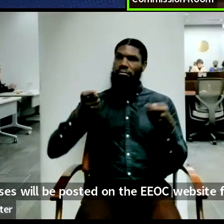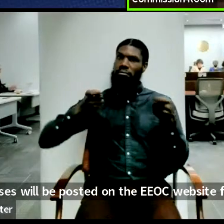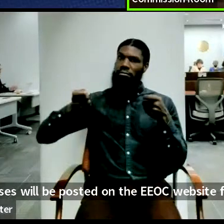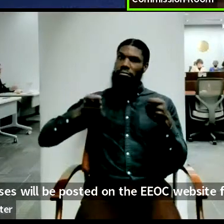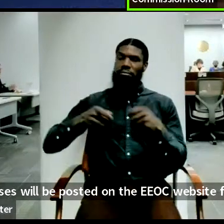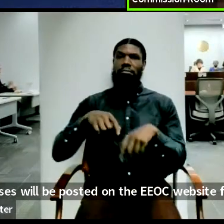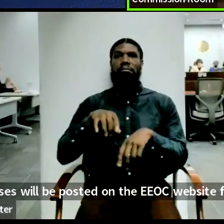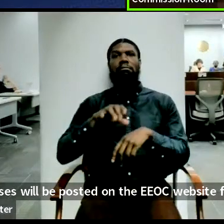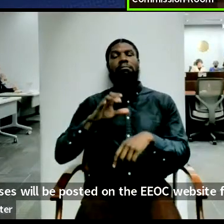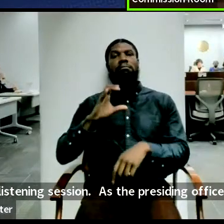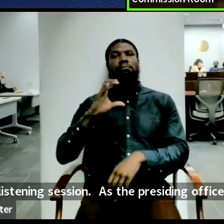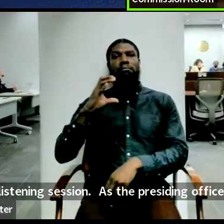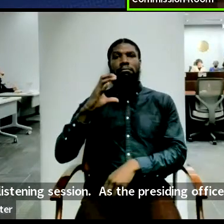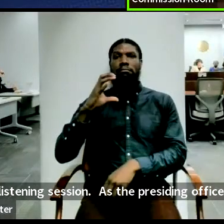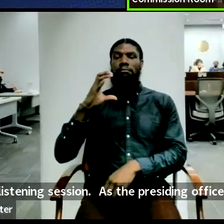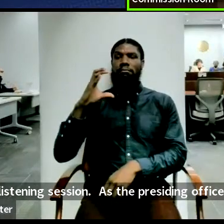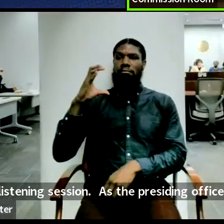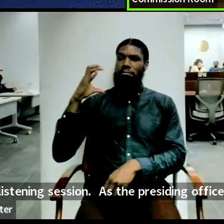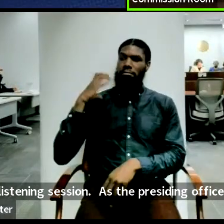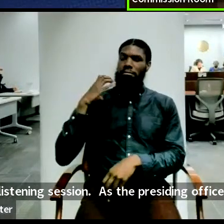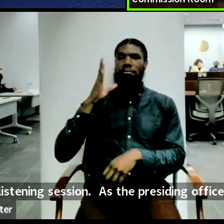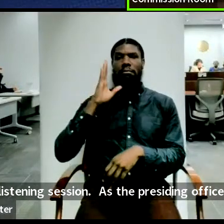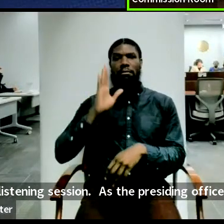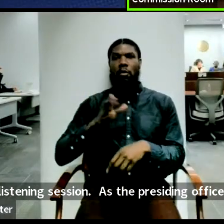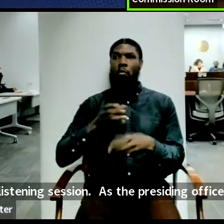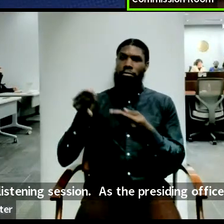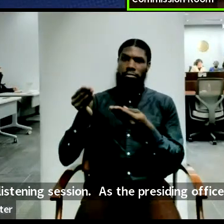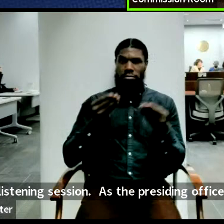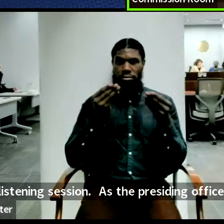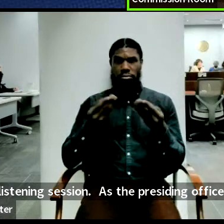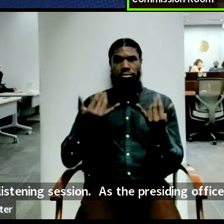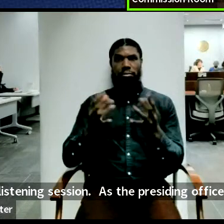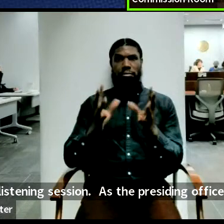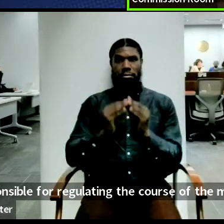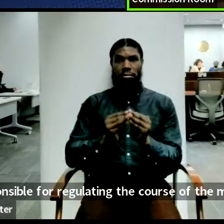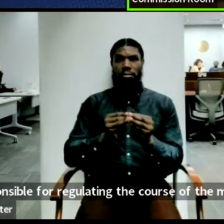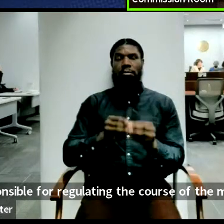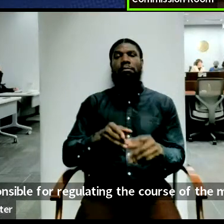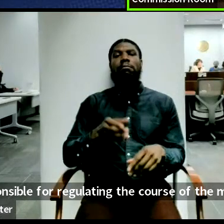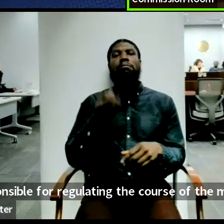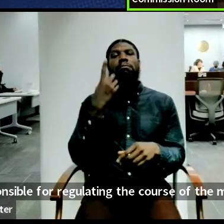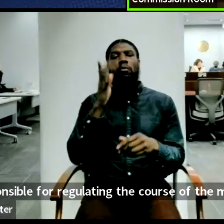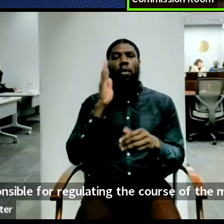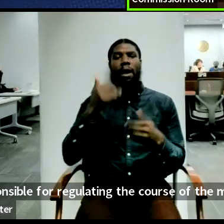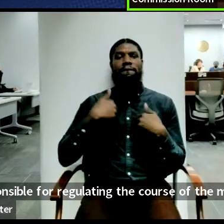regulating the course of the meeting and today's session will consist of three panels of witnesses.